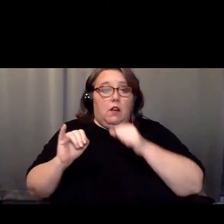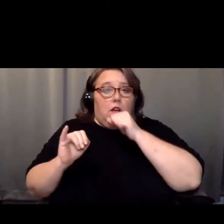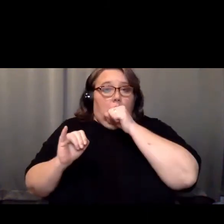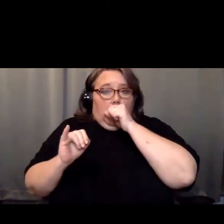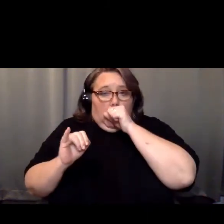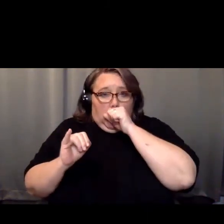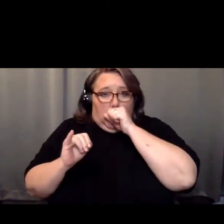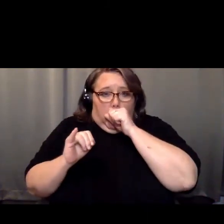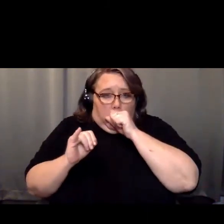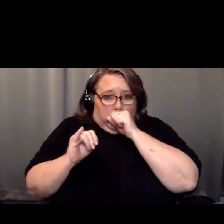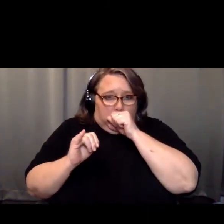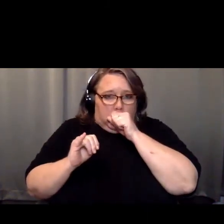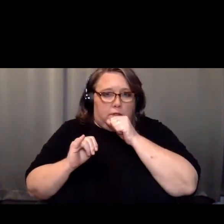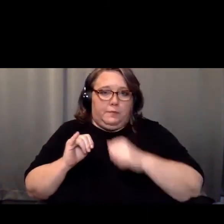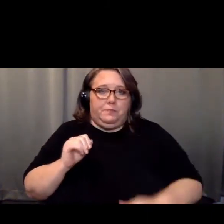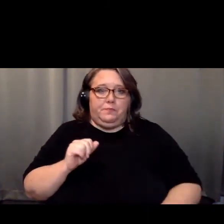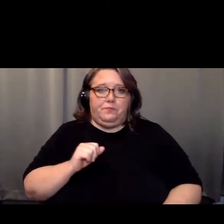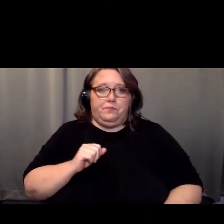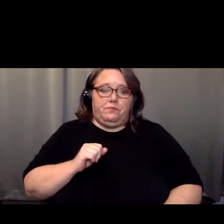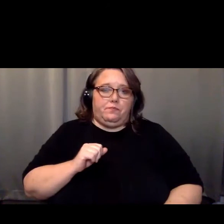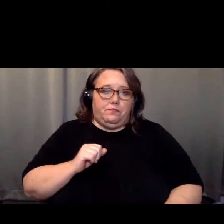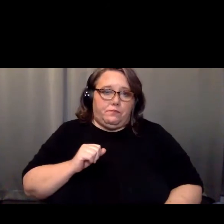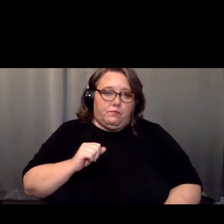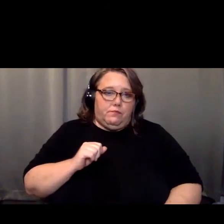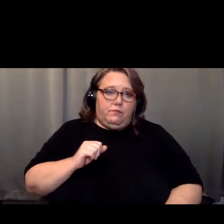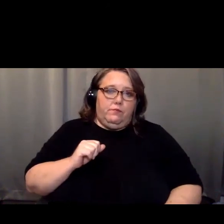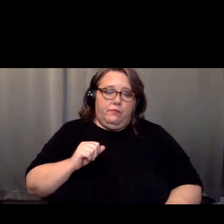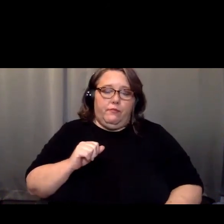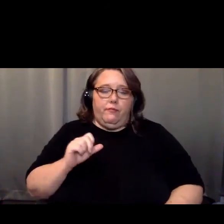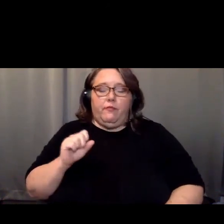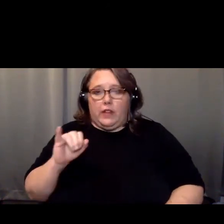whether it may be SSDI or SSI benefits,